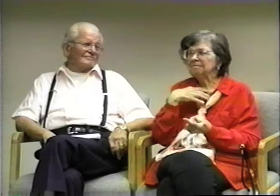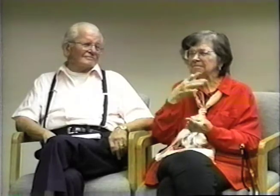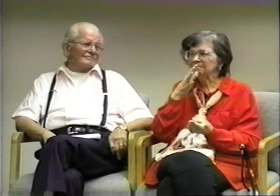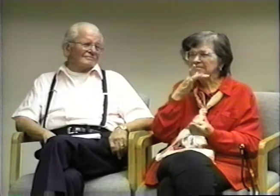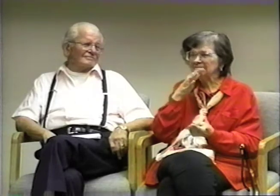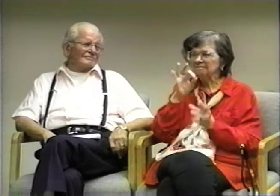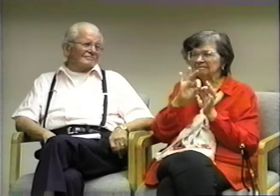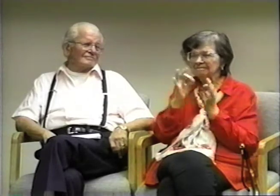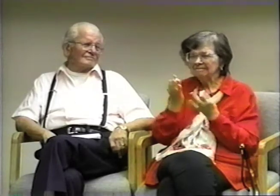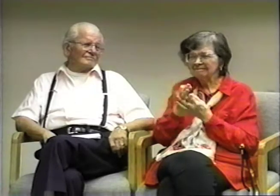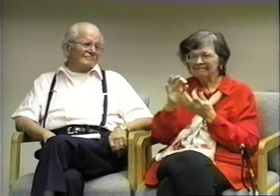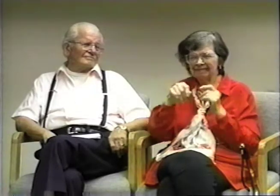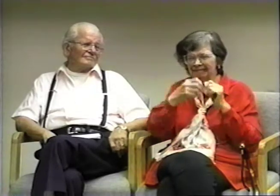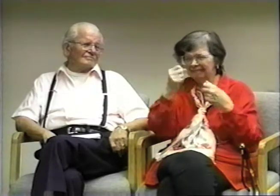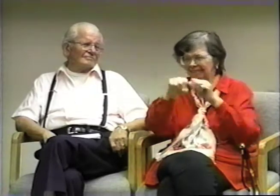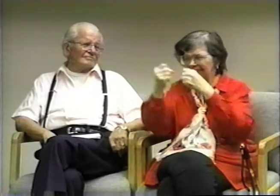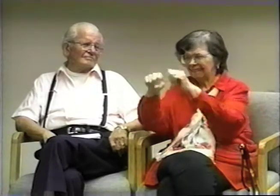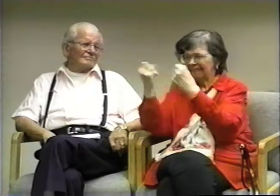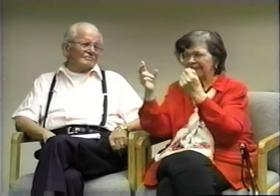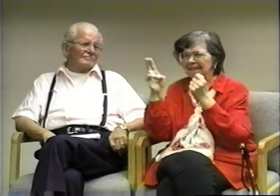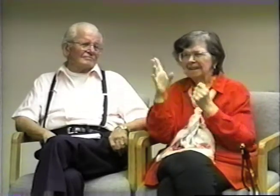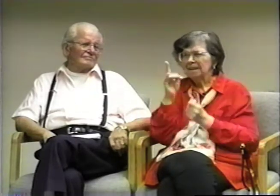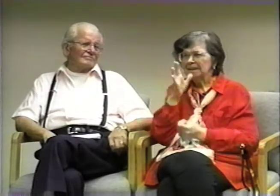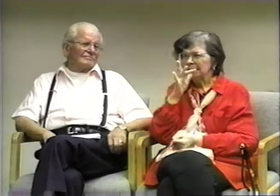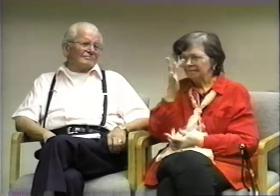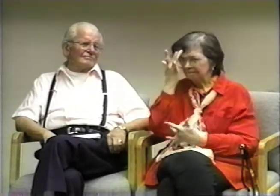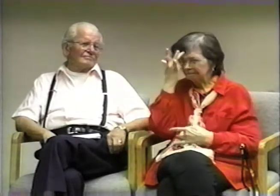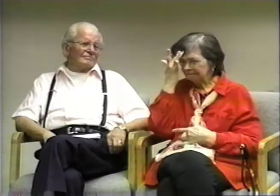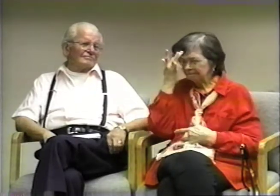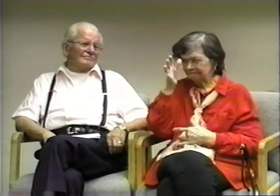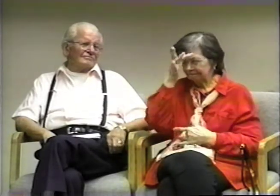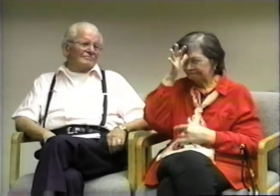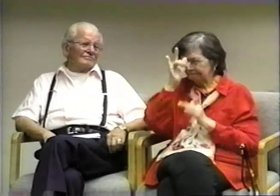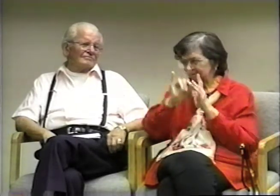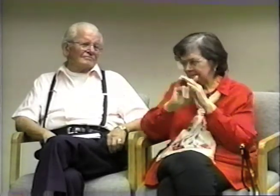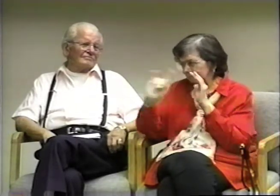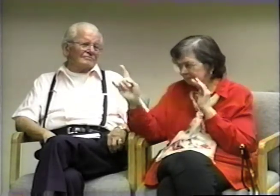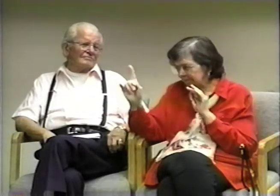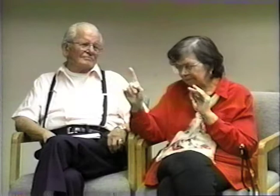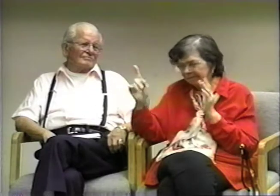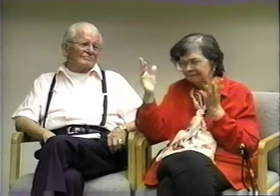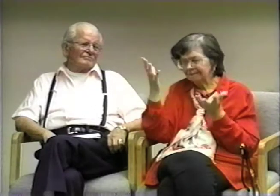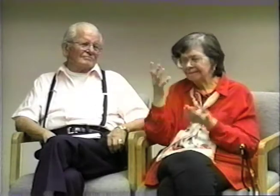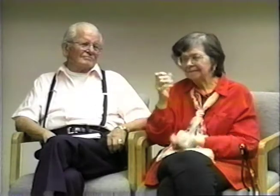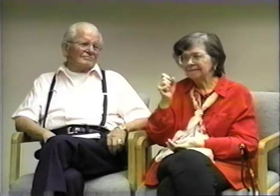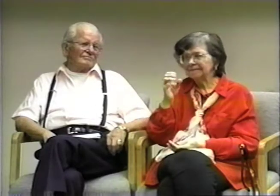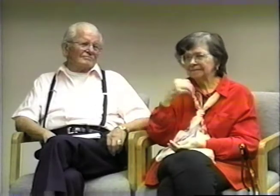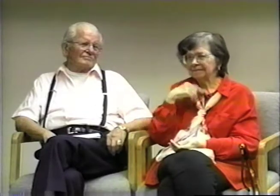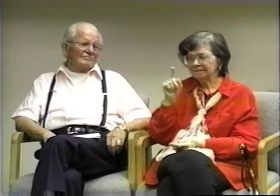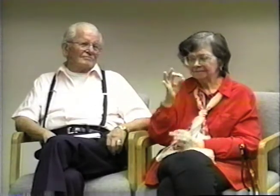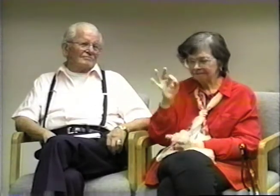At that time, my family had many difficulties. My mother had been quite ill and my father had left us.